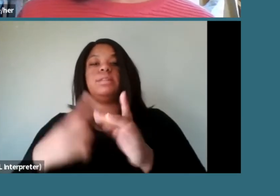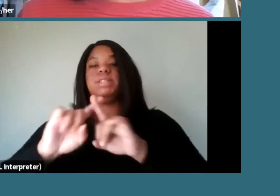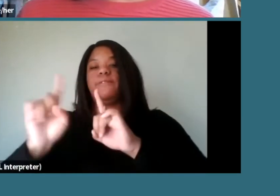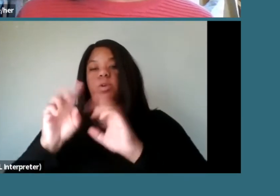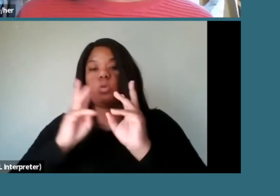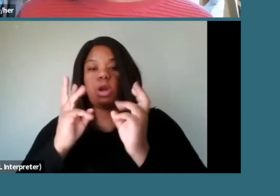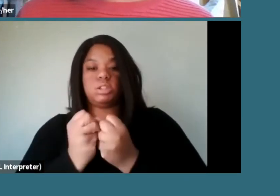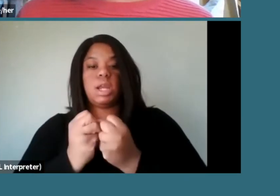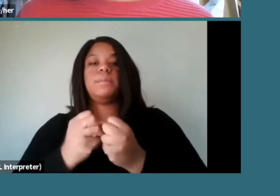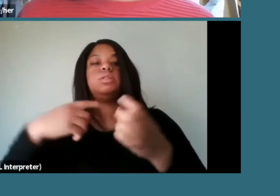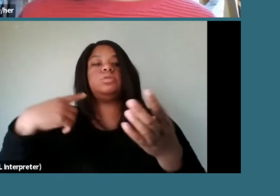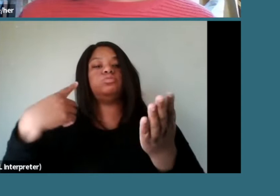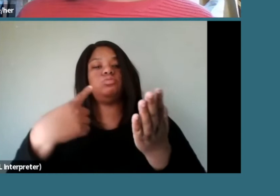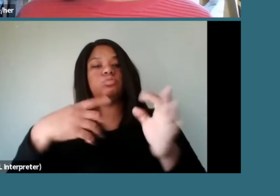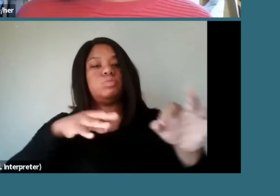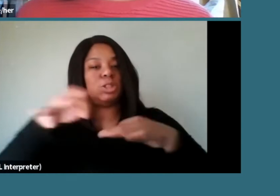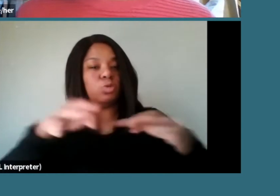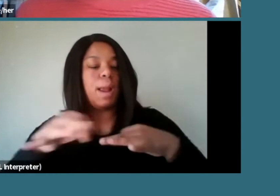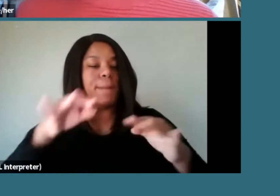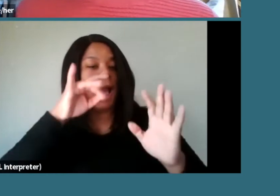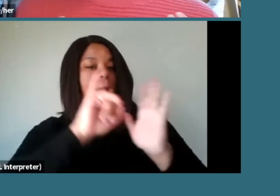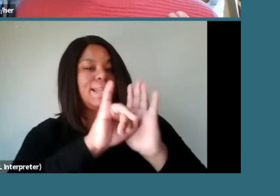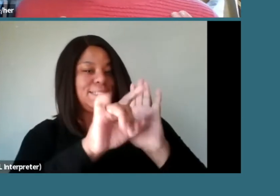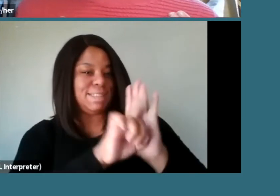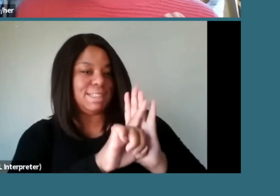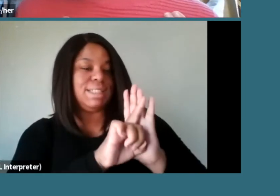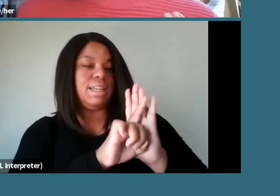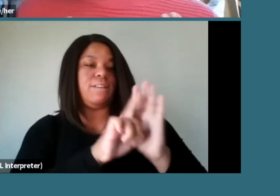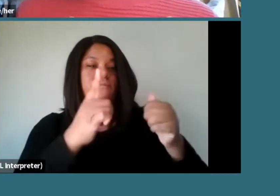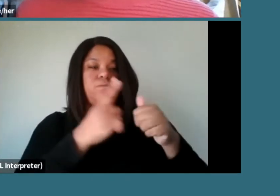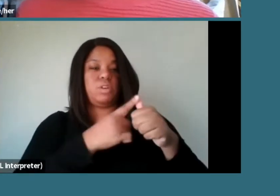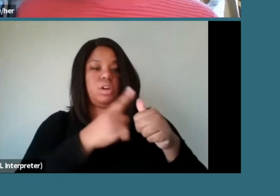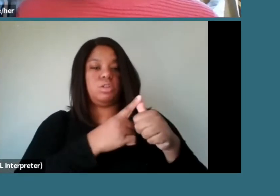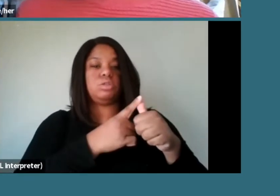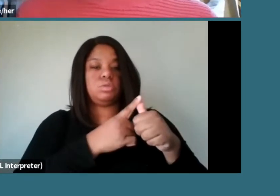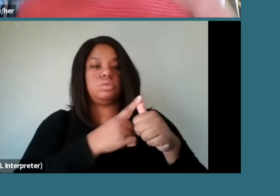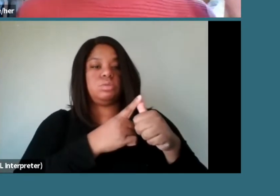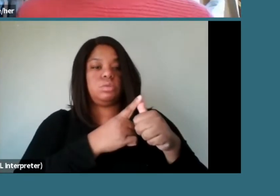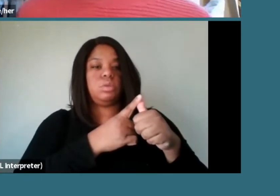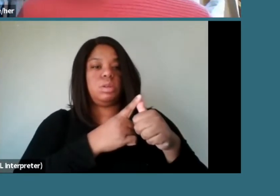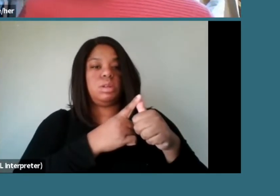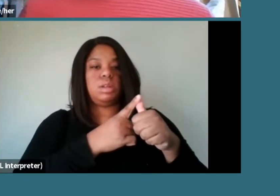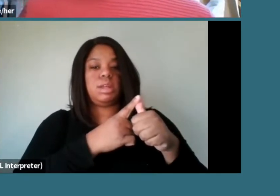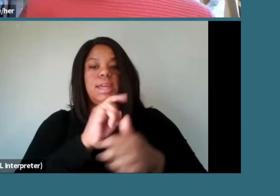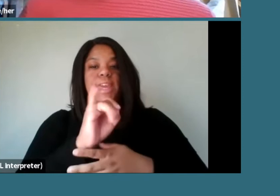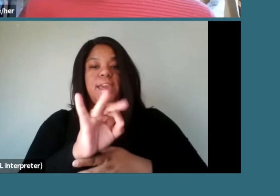describing identity, first thing is if you have to post an image of somebody